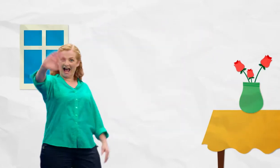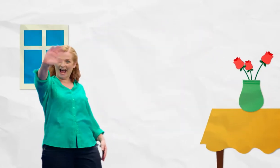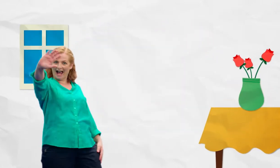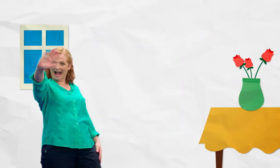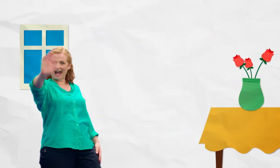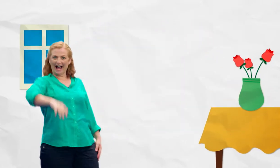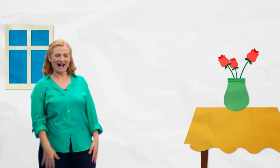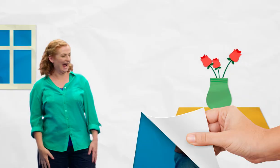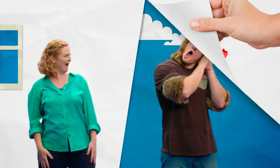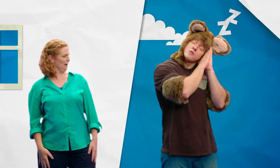Hello!